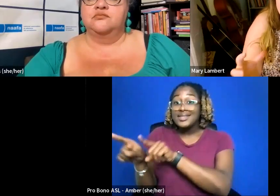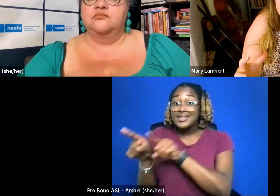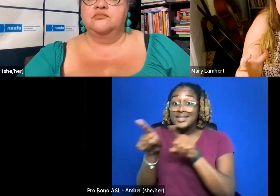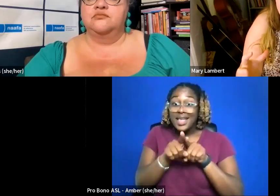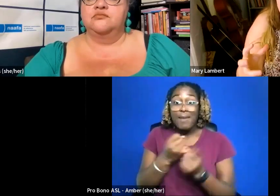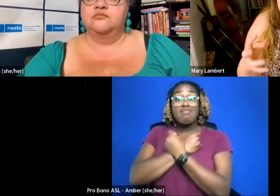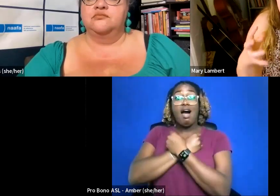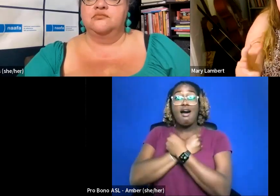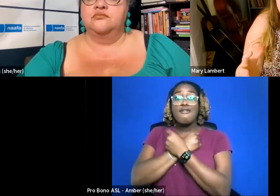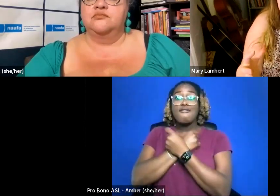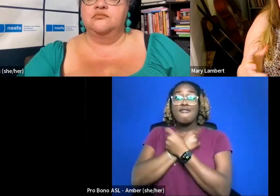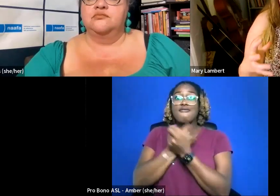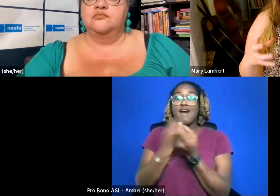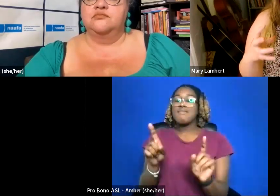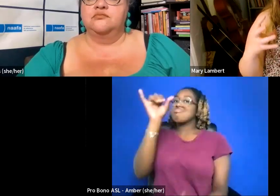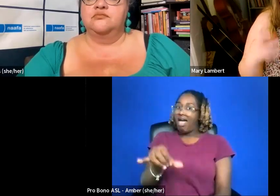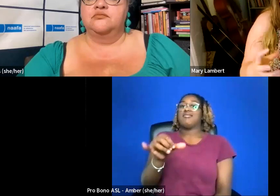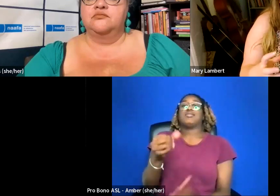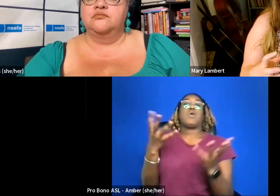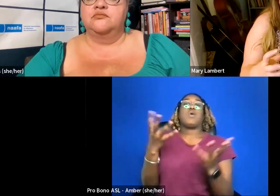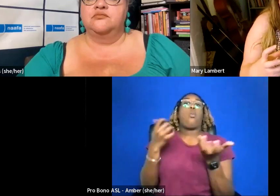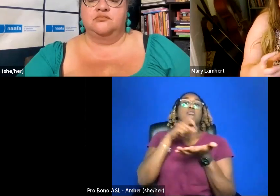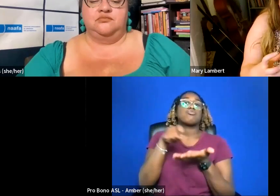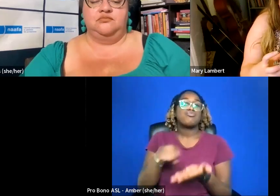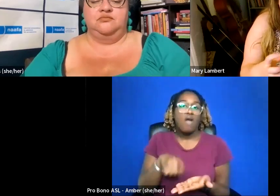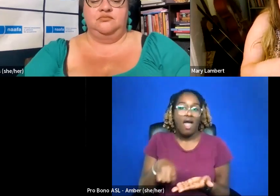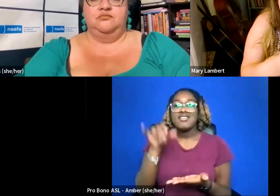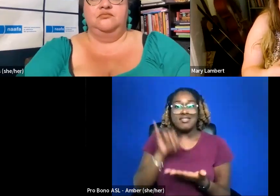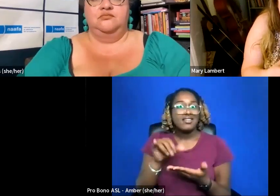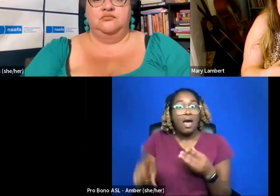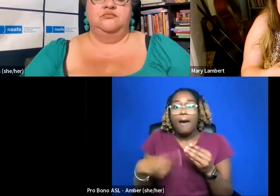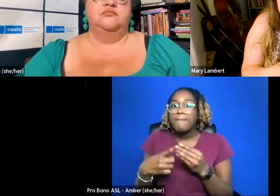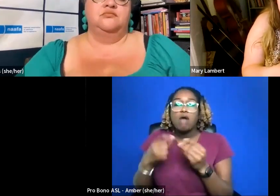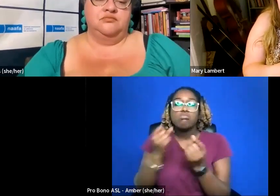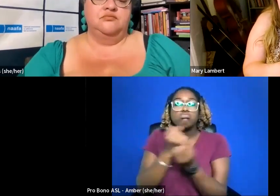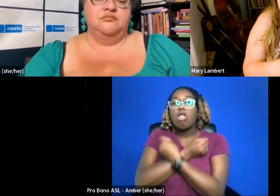This is the thing that I've been wanting to write. And I guess it's just about love. It's just this thing that I want to do.